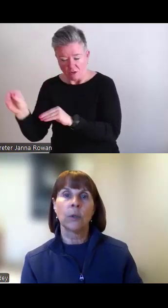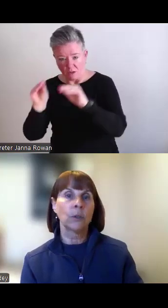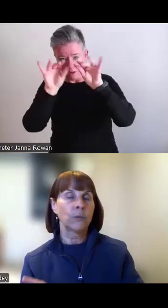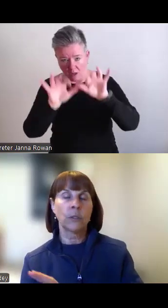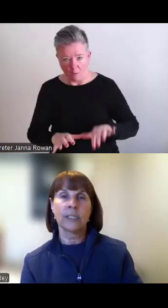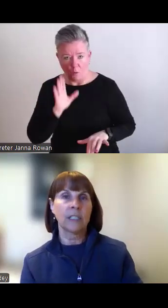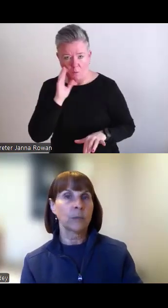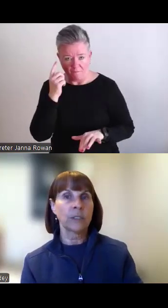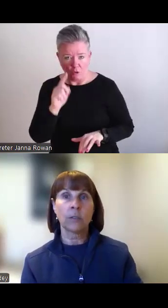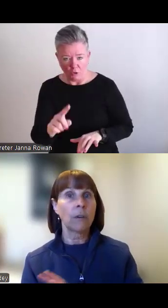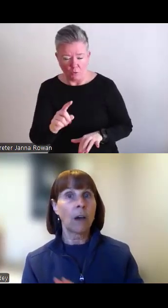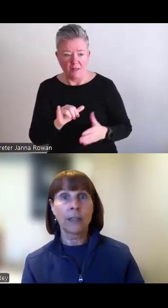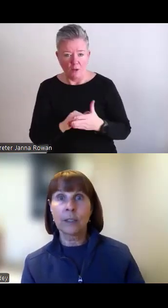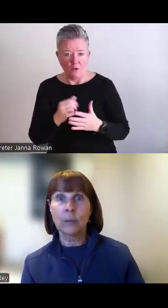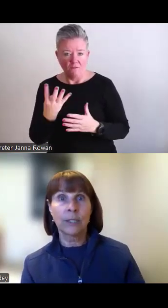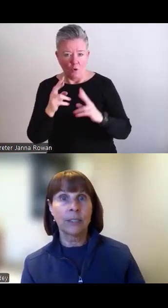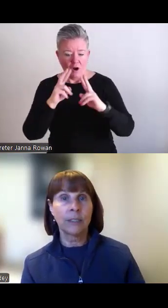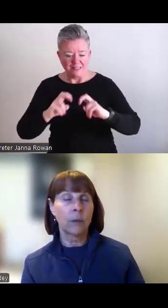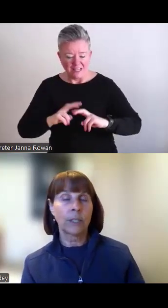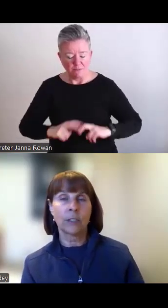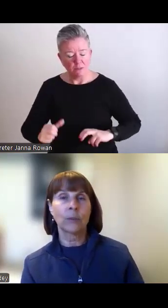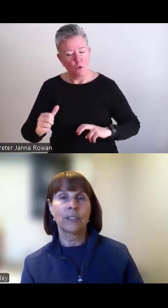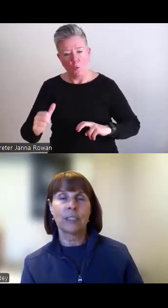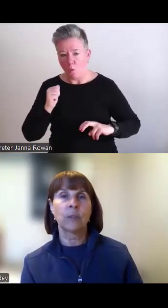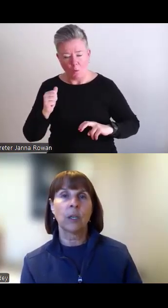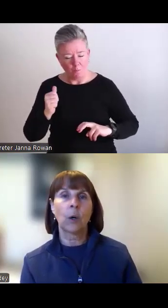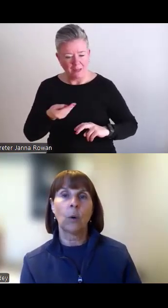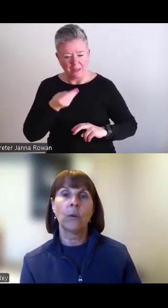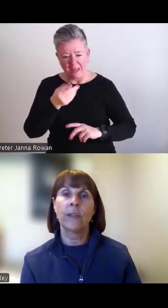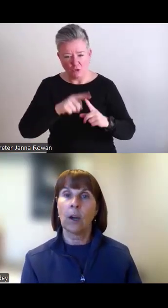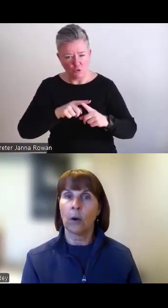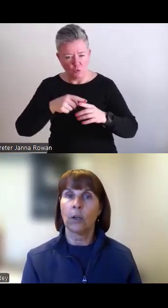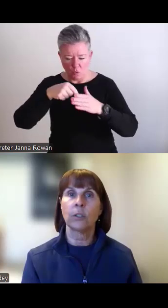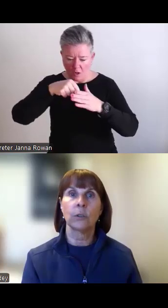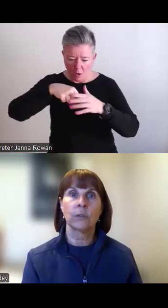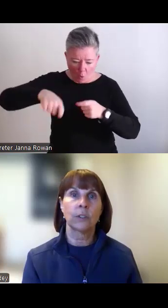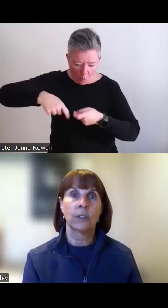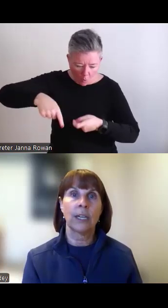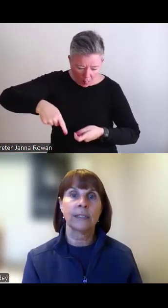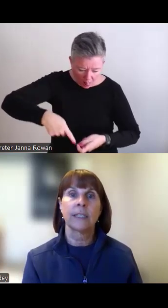So those four assessments are not going to be going into a deep dark hole. They are useful to